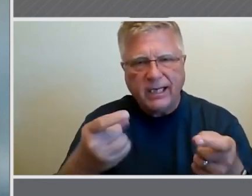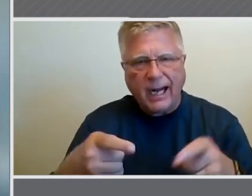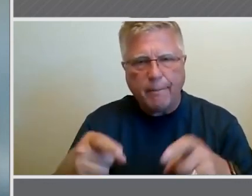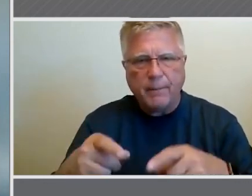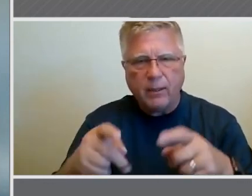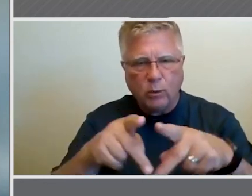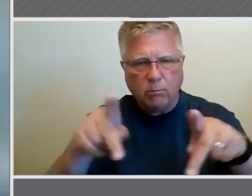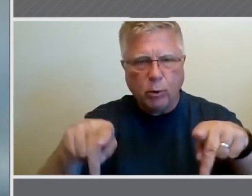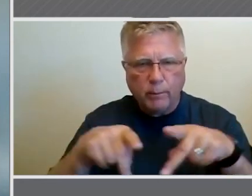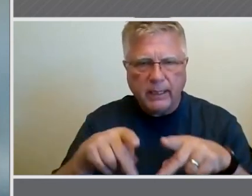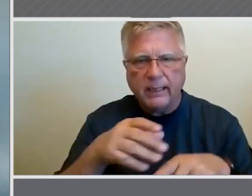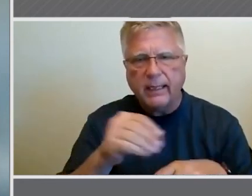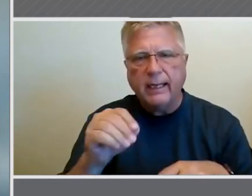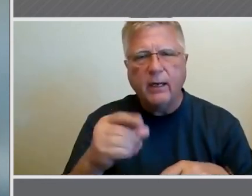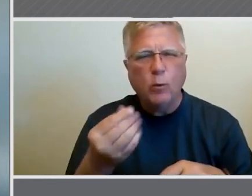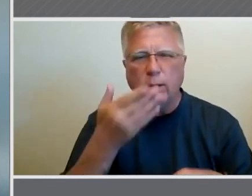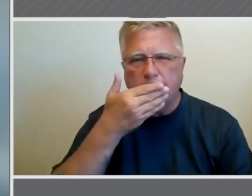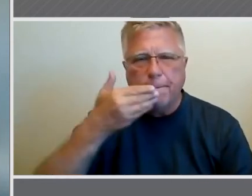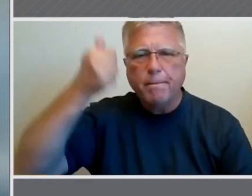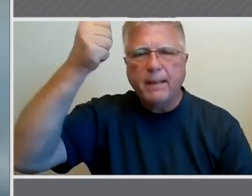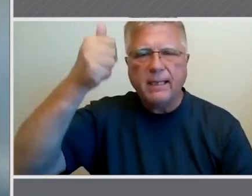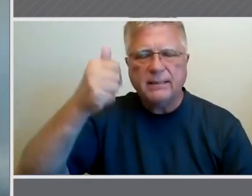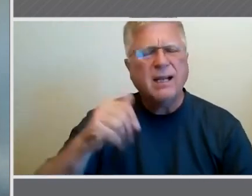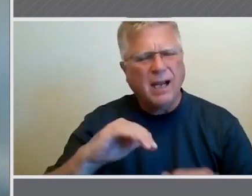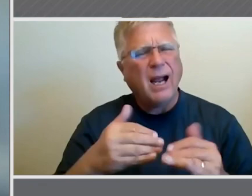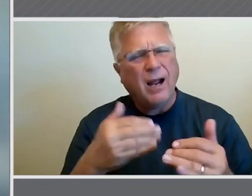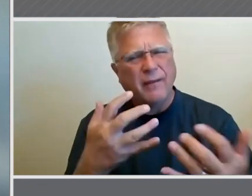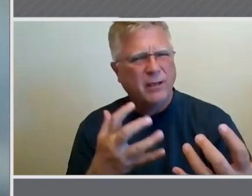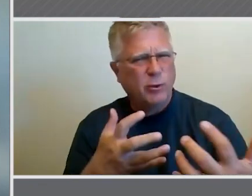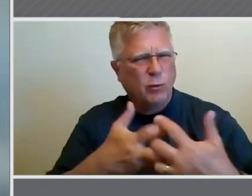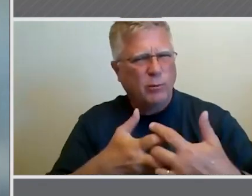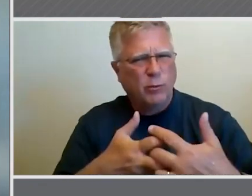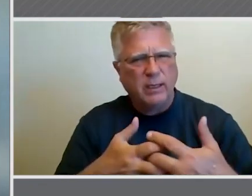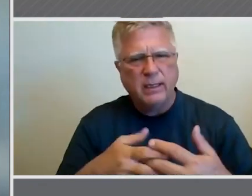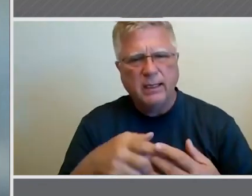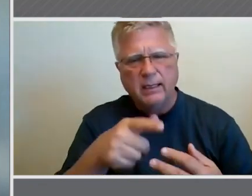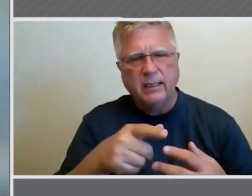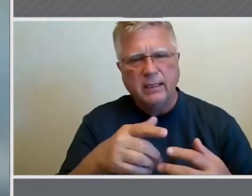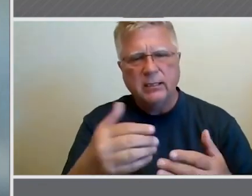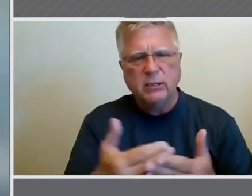or just what is the best, how to incorporate this new style of housing into our communities